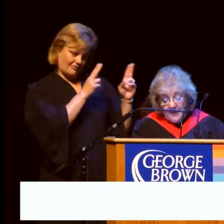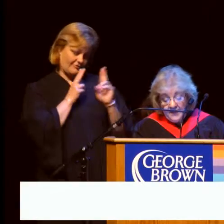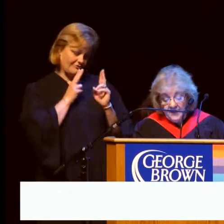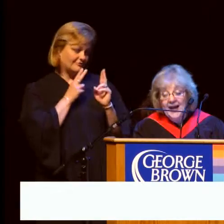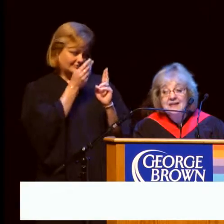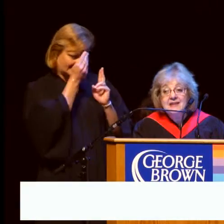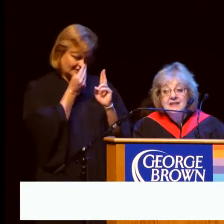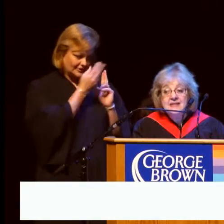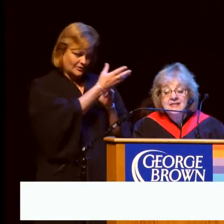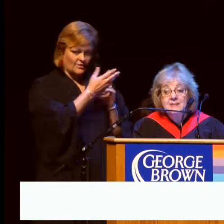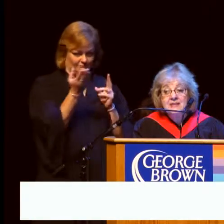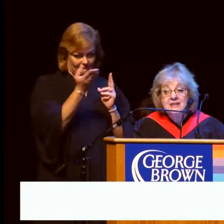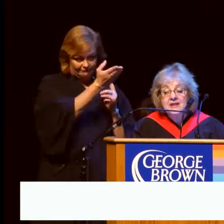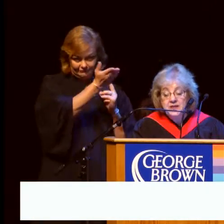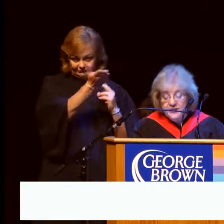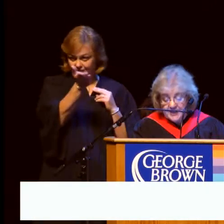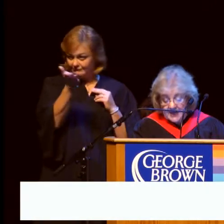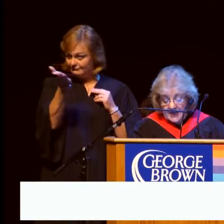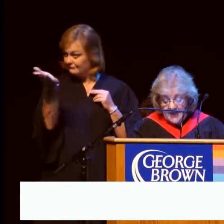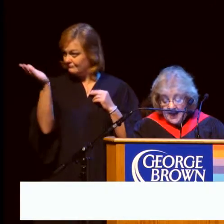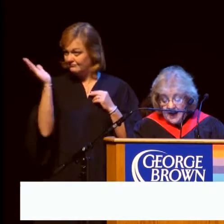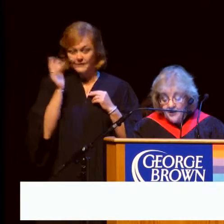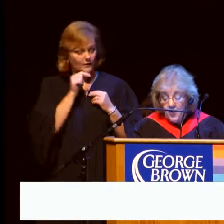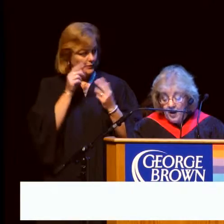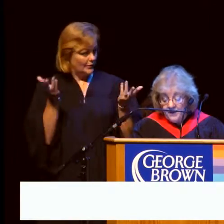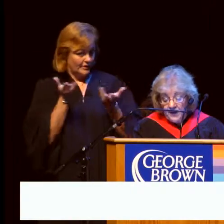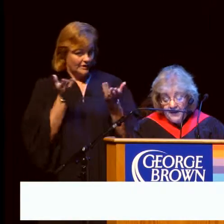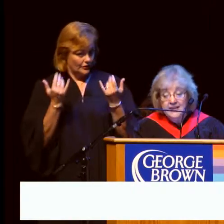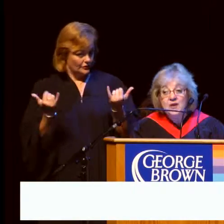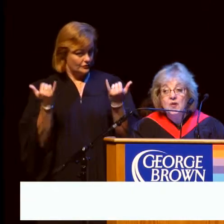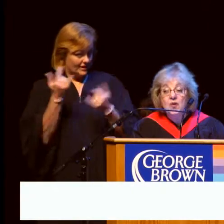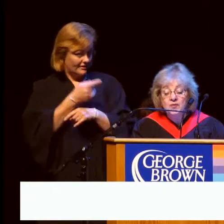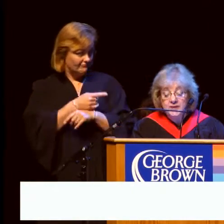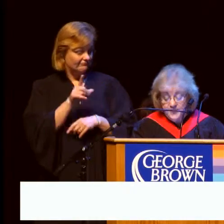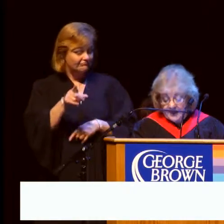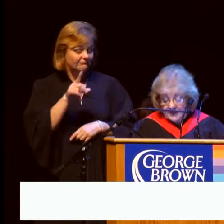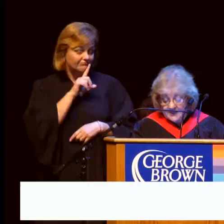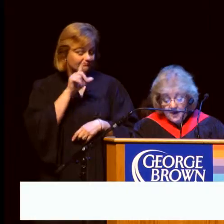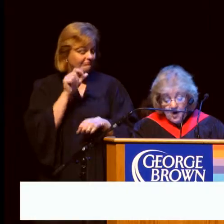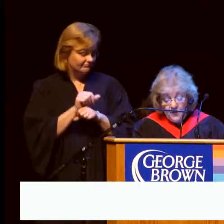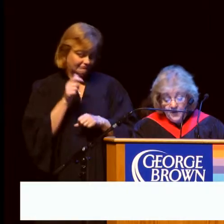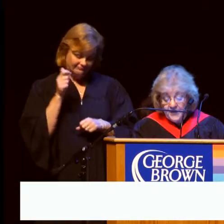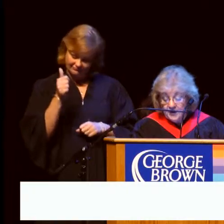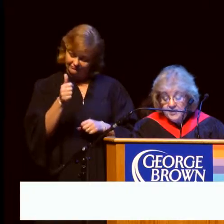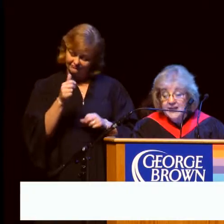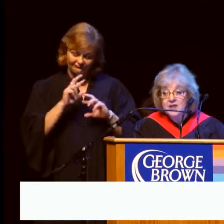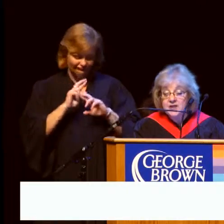THAT THE CANDIDATES ASSEMBLED HERE TODAY HAVE QUALIFIED IN ALL RESPECTS FOR THEIR CREDENTIALS